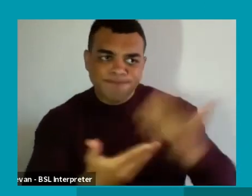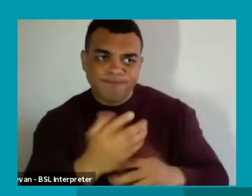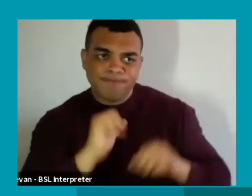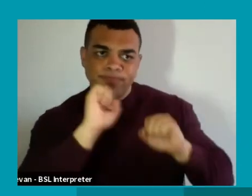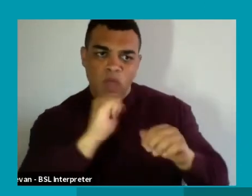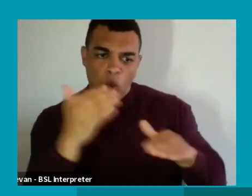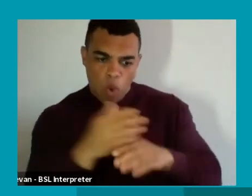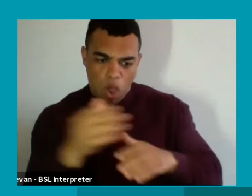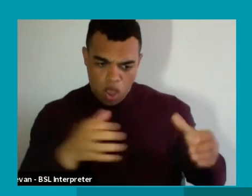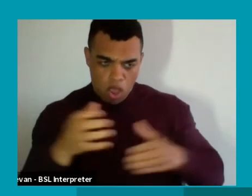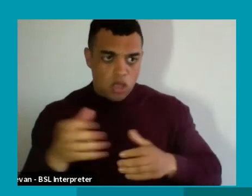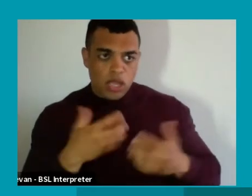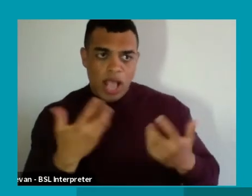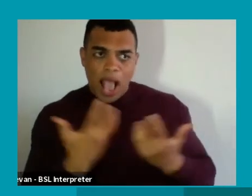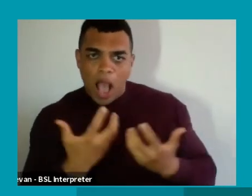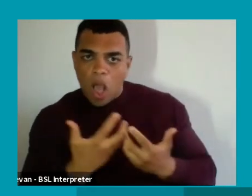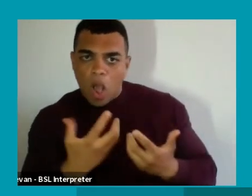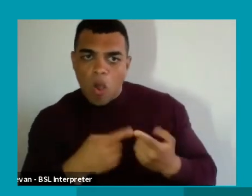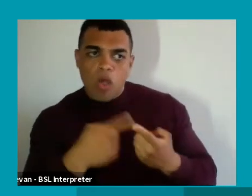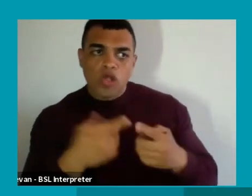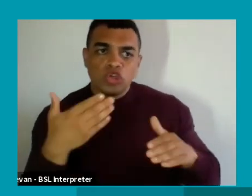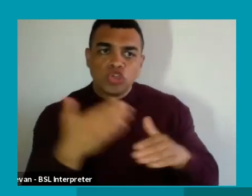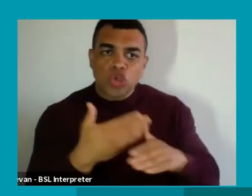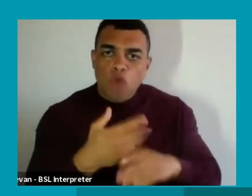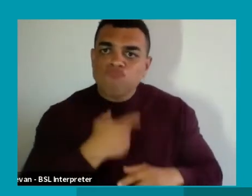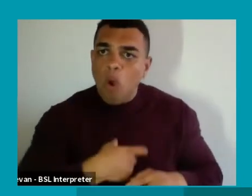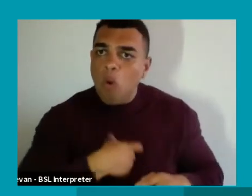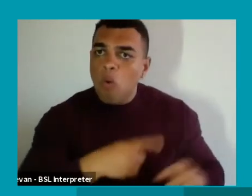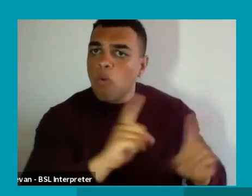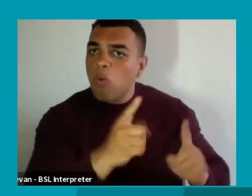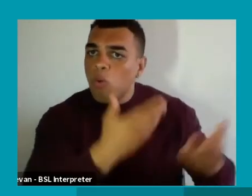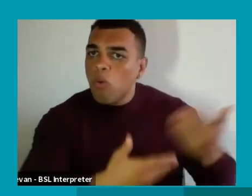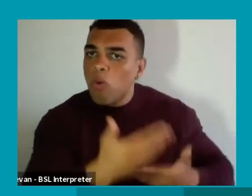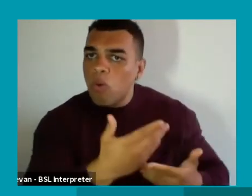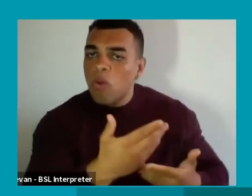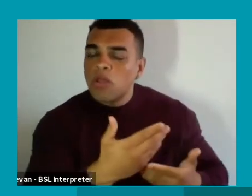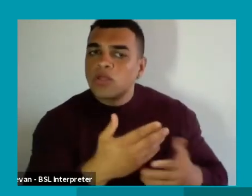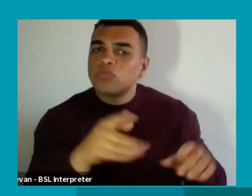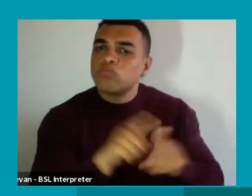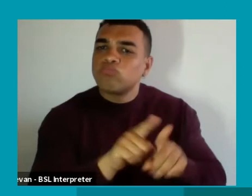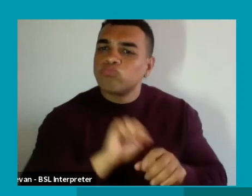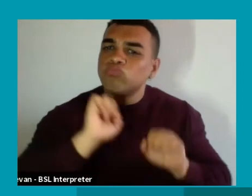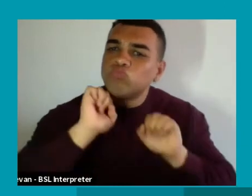The job roles that they have and the opportunities and it's also your opportunity to ask any questions.